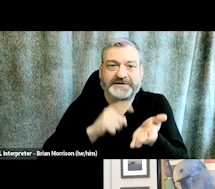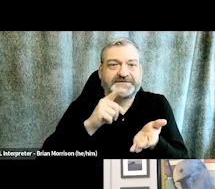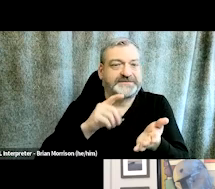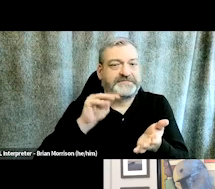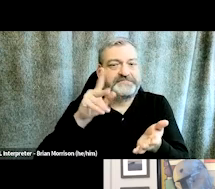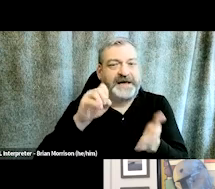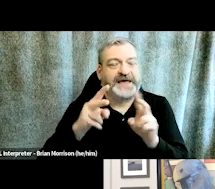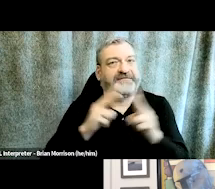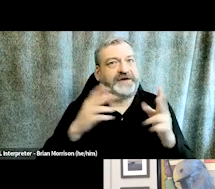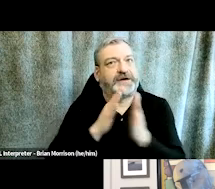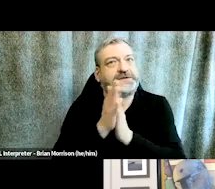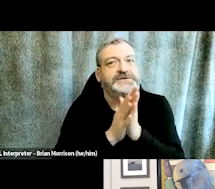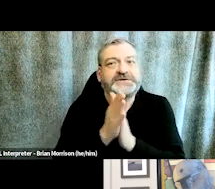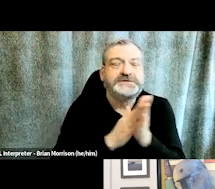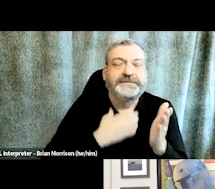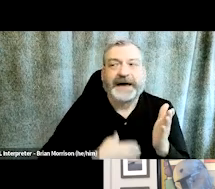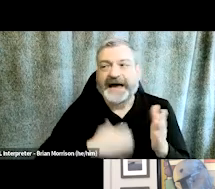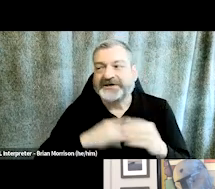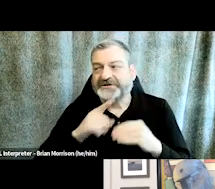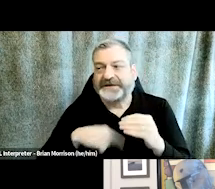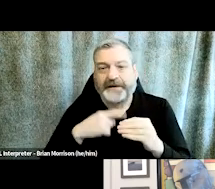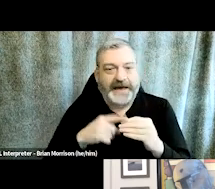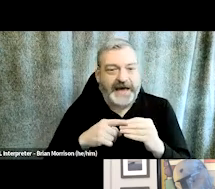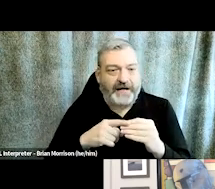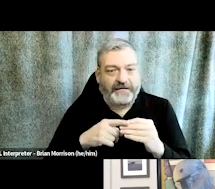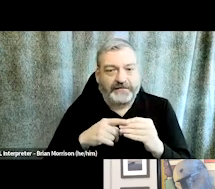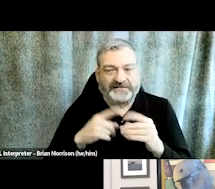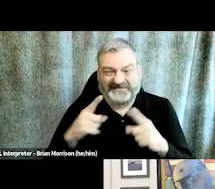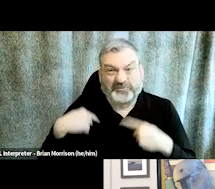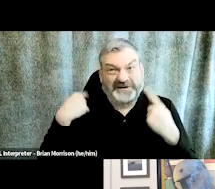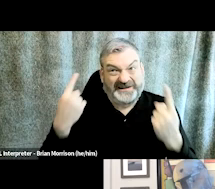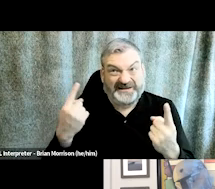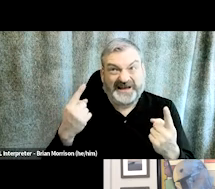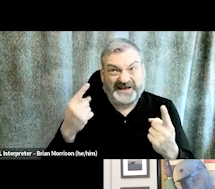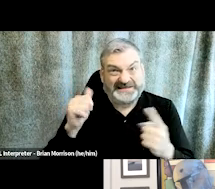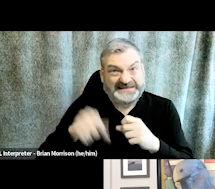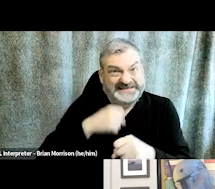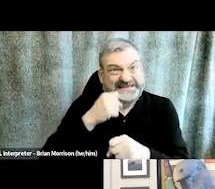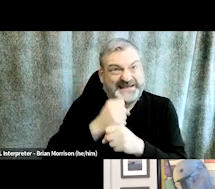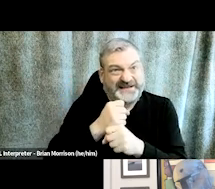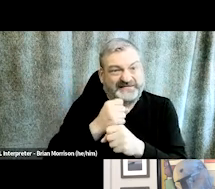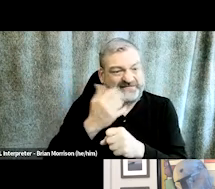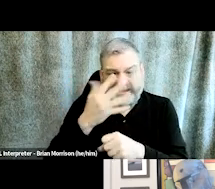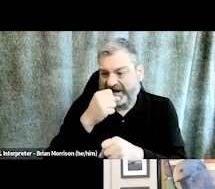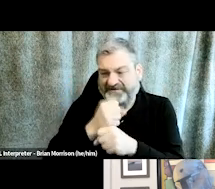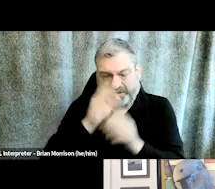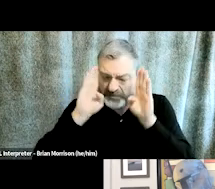he spent a good part of the last half decade focusing on digital accessibility. So we're transitioning now.